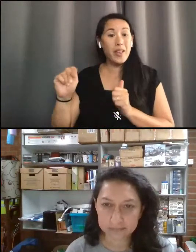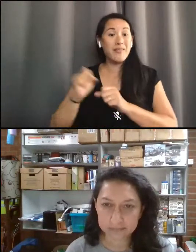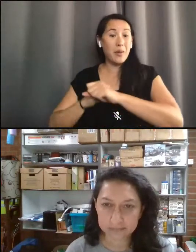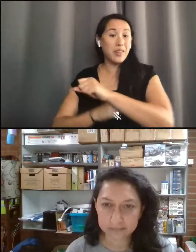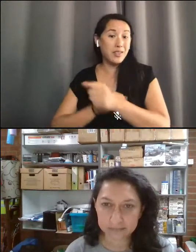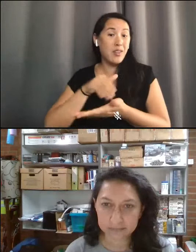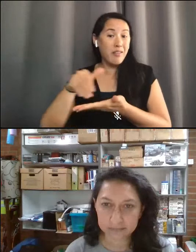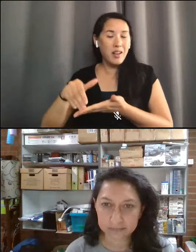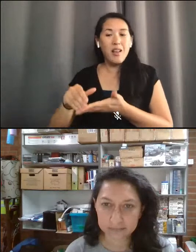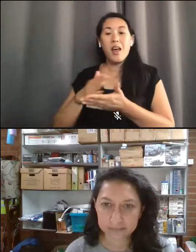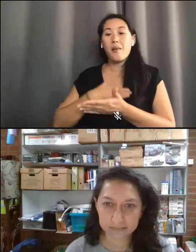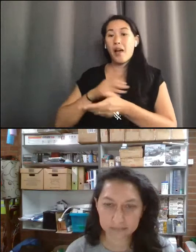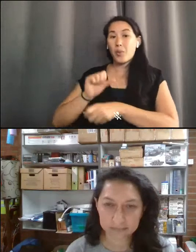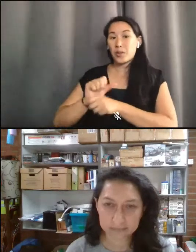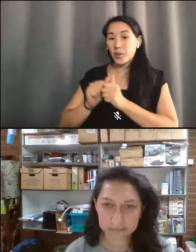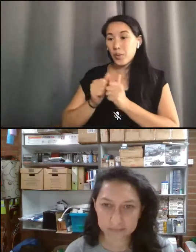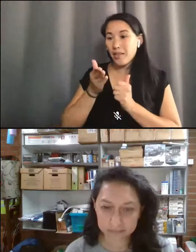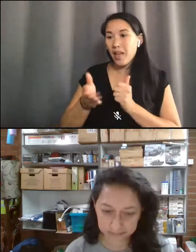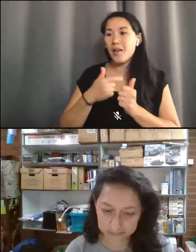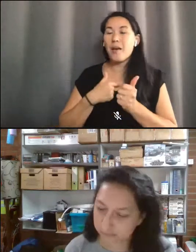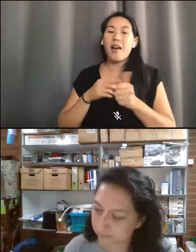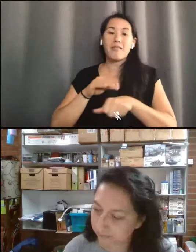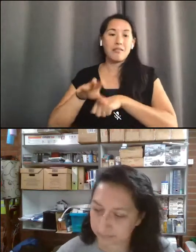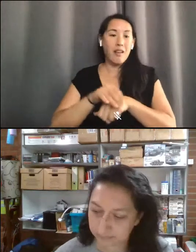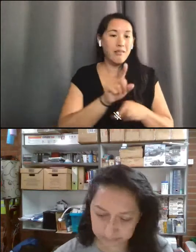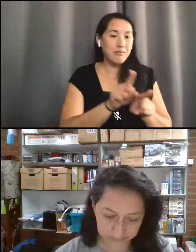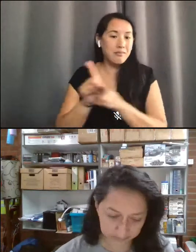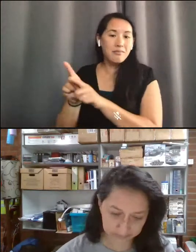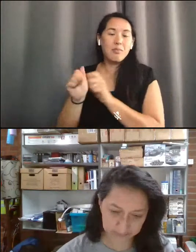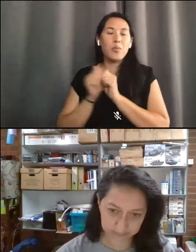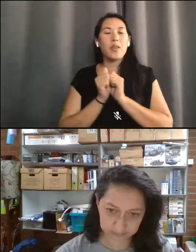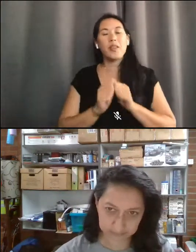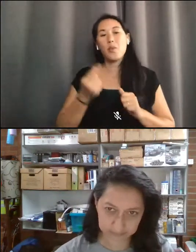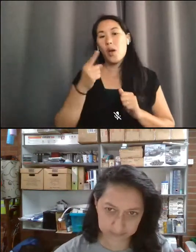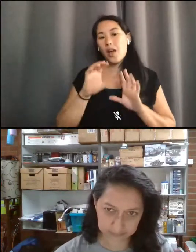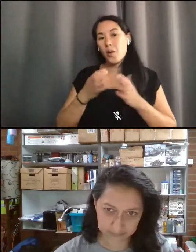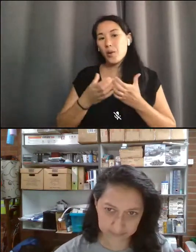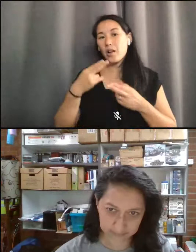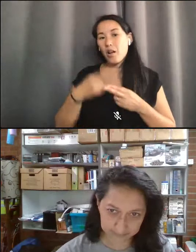the with foundation i advise as well with um an organization called sidebench who i'm representing